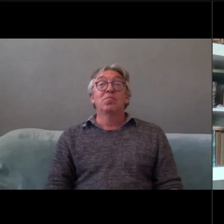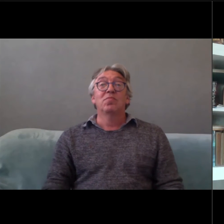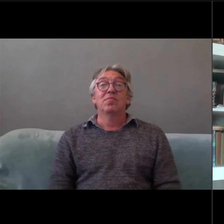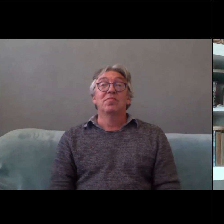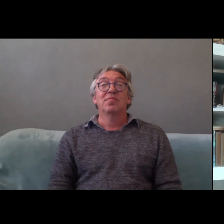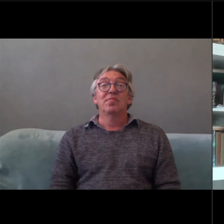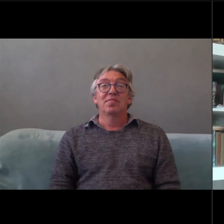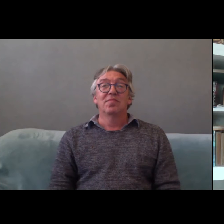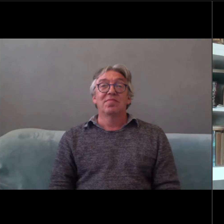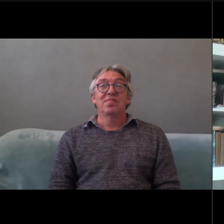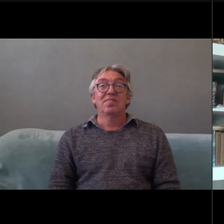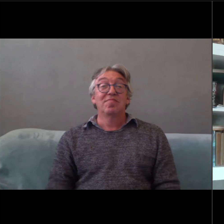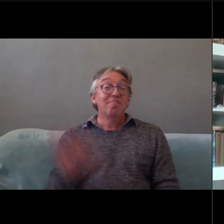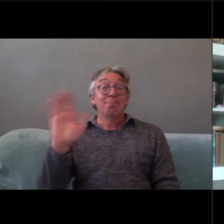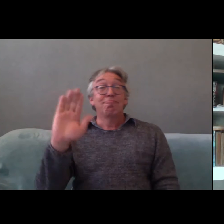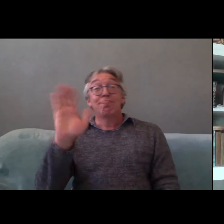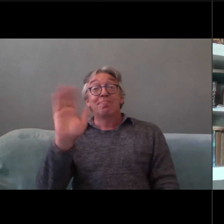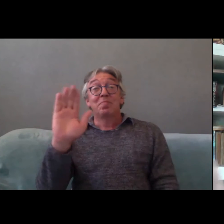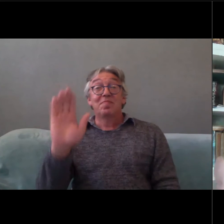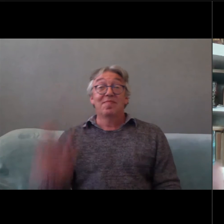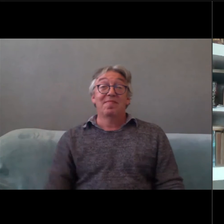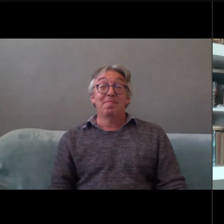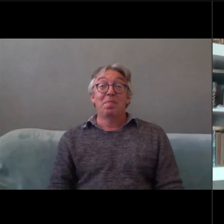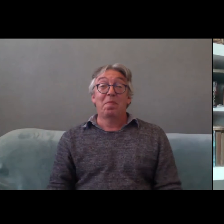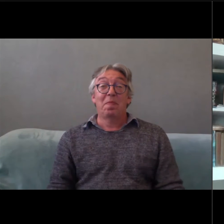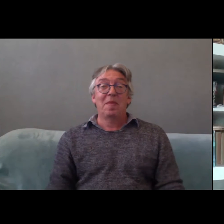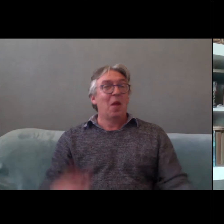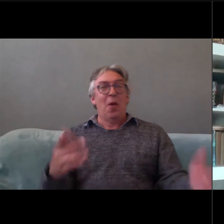Hello. It's really nice to hear you today.